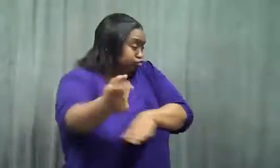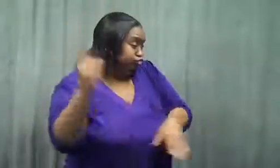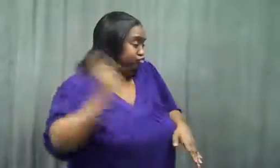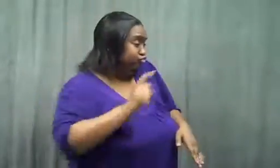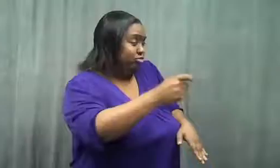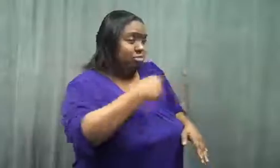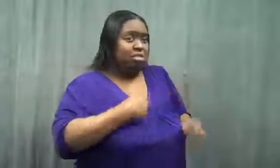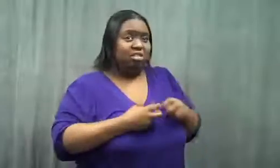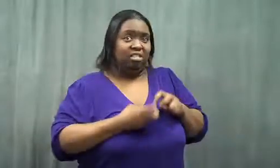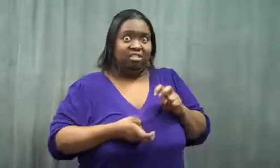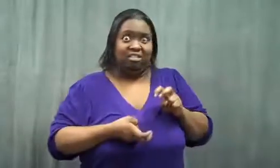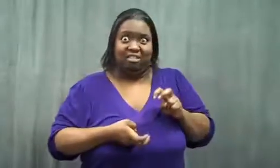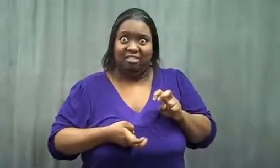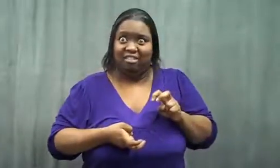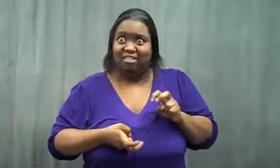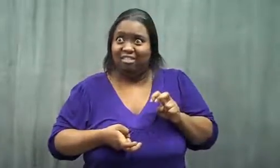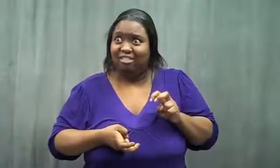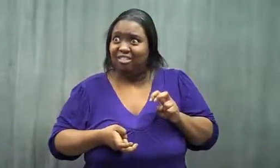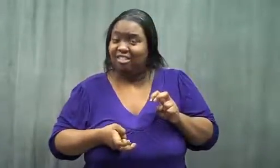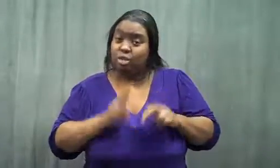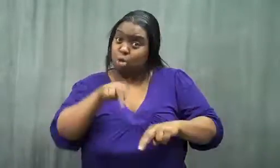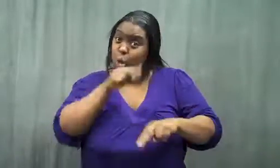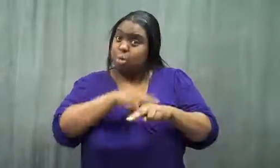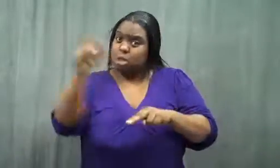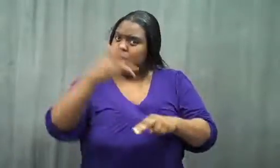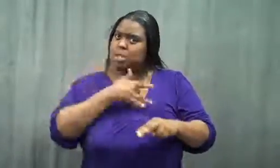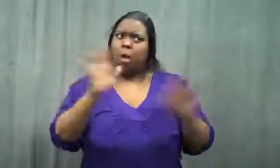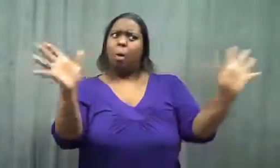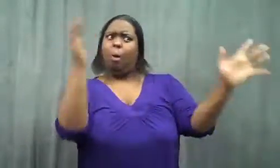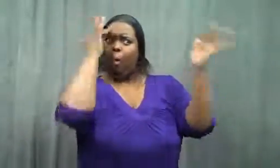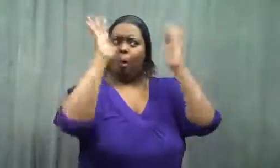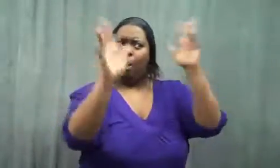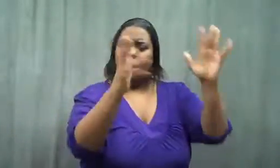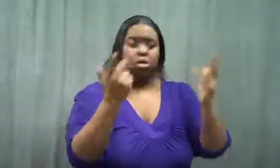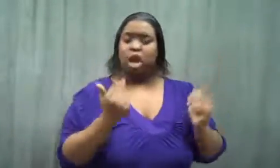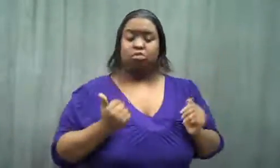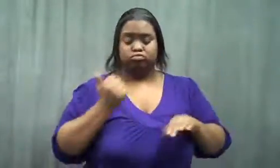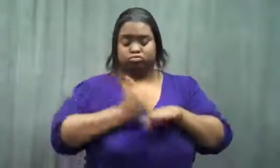and walked away. I was shocked because normally she would have fussed over her.